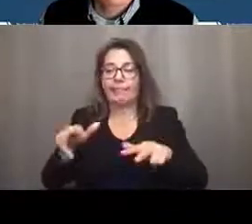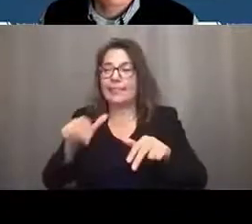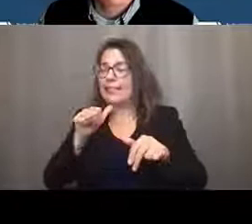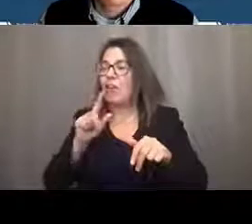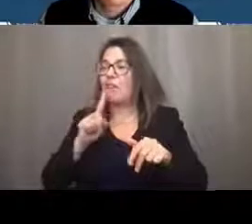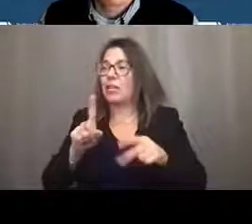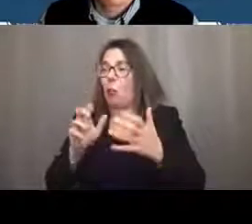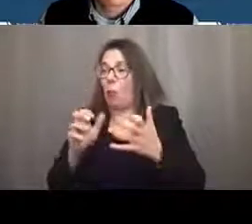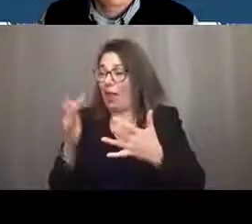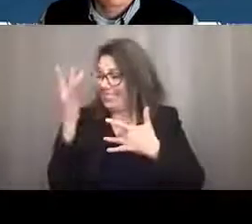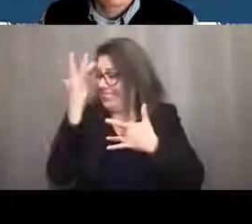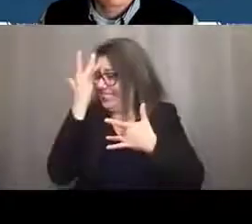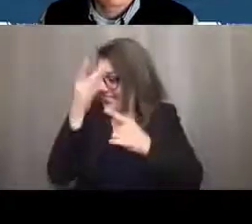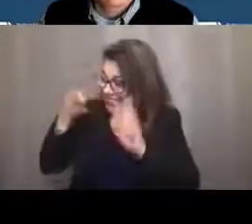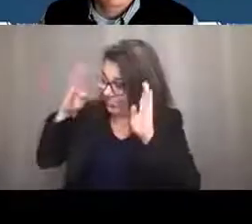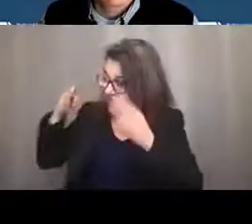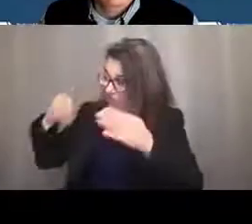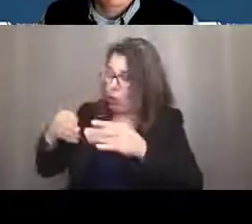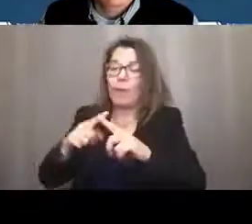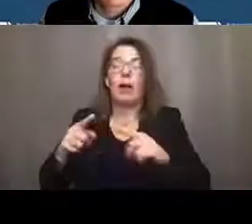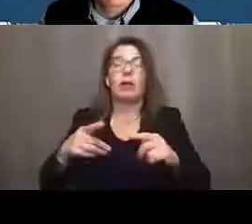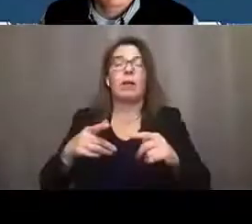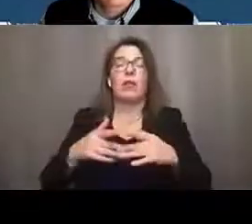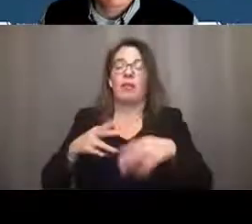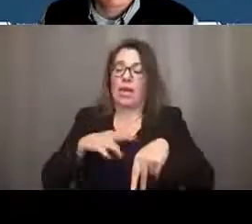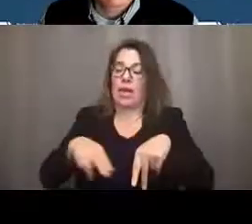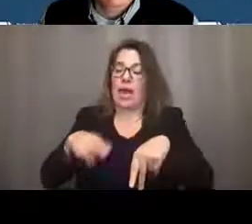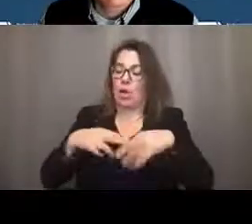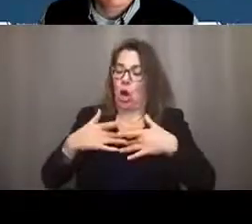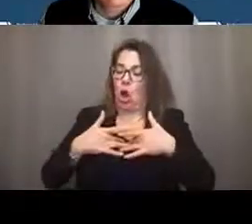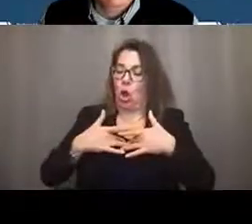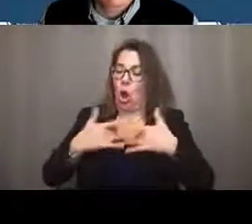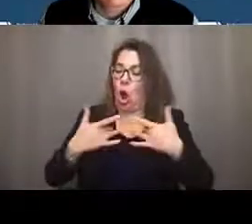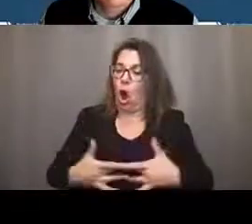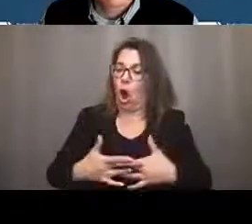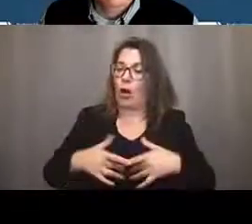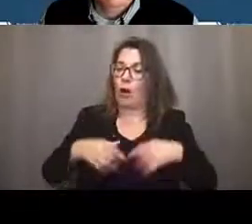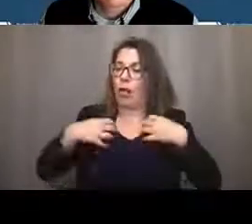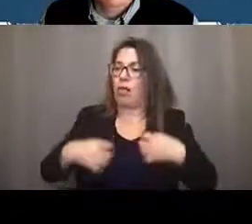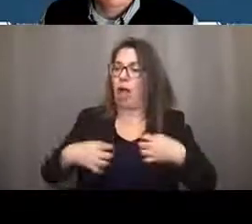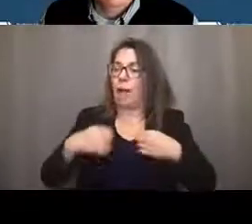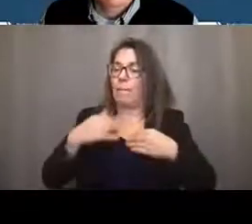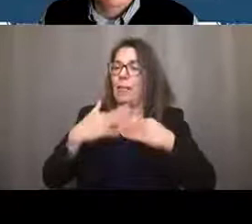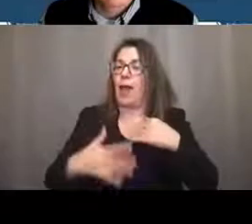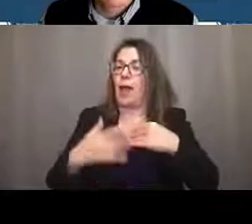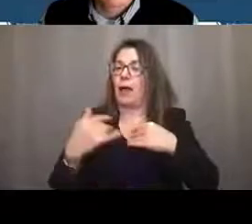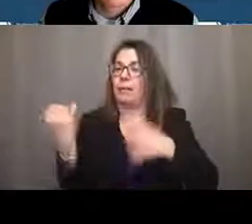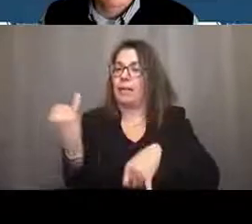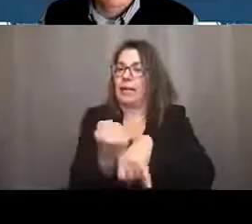but you think that the National Heart, Lung and Blood Institute would be a better fit than NIAID,